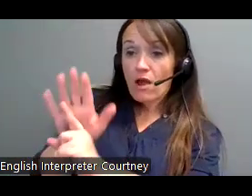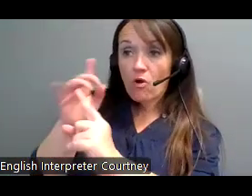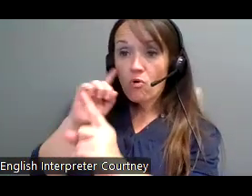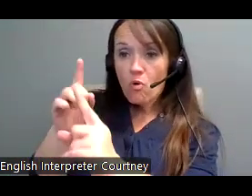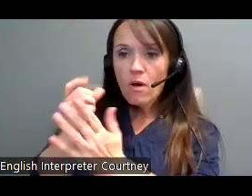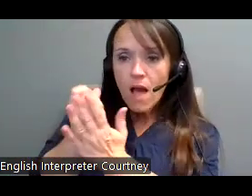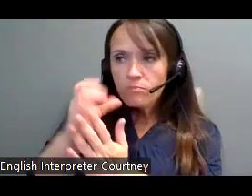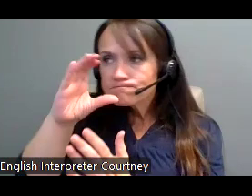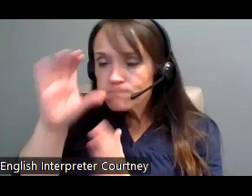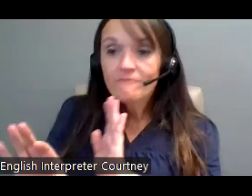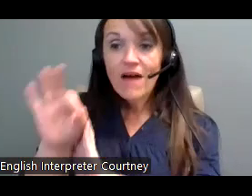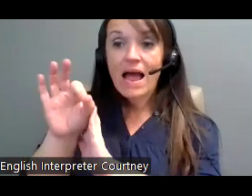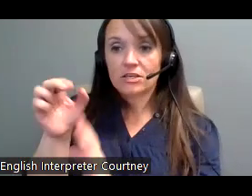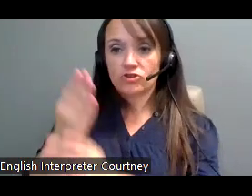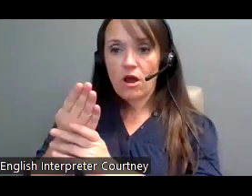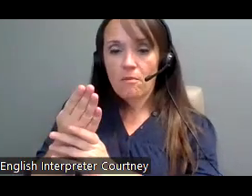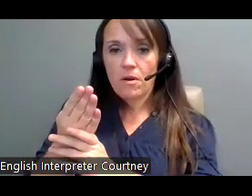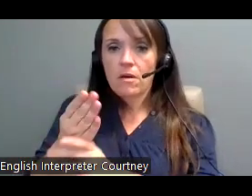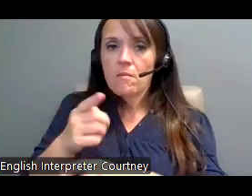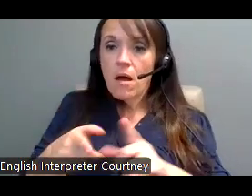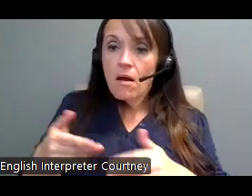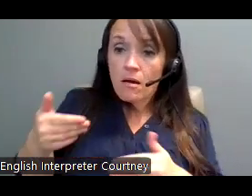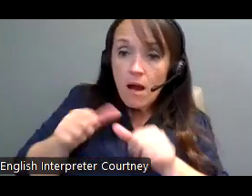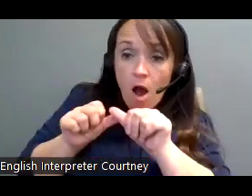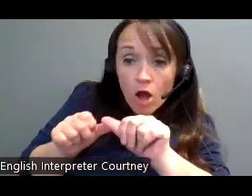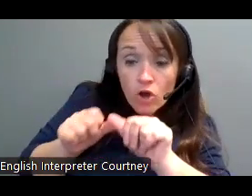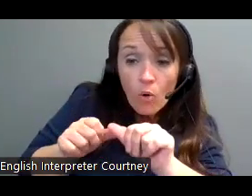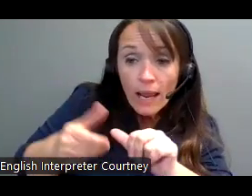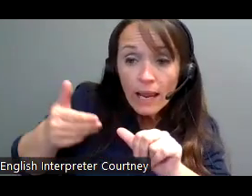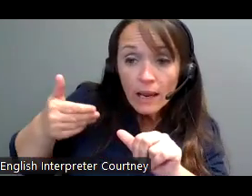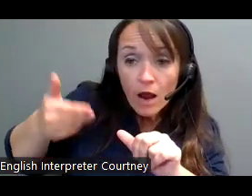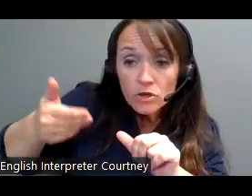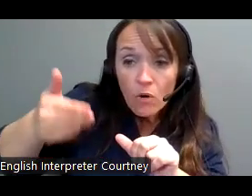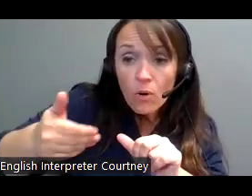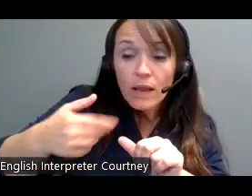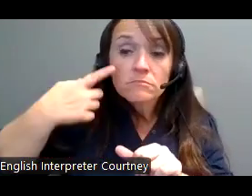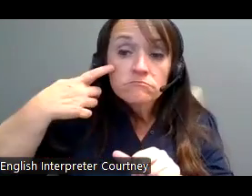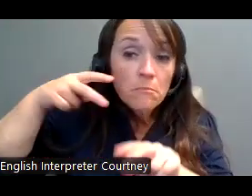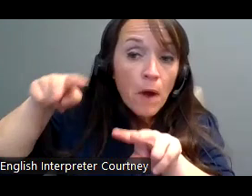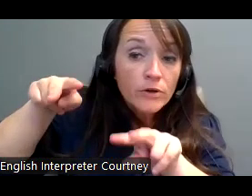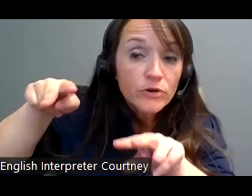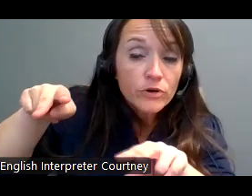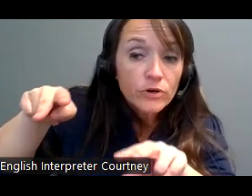job for you but it does not have ongoing monitoring. With individual employment, what we kind